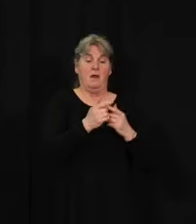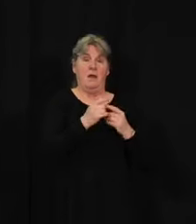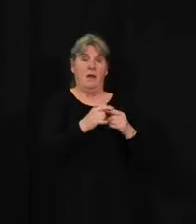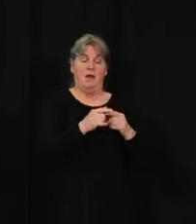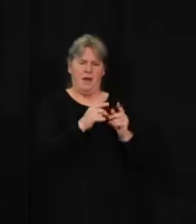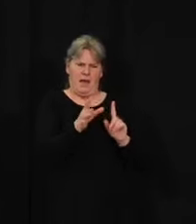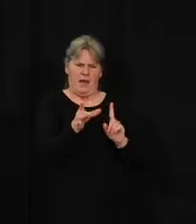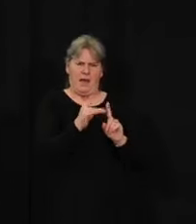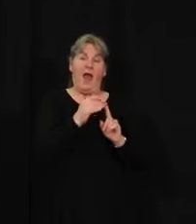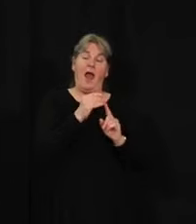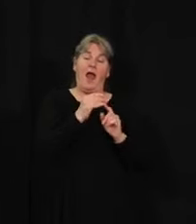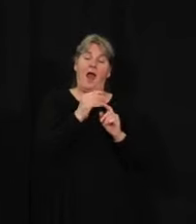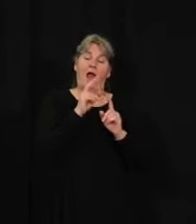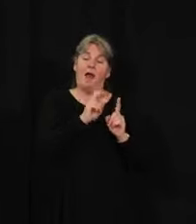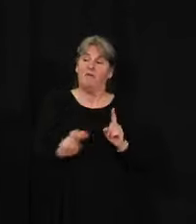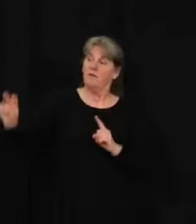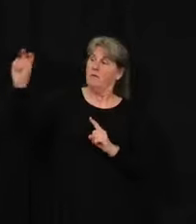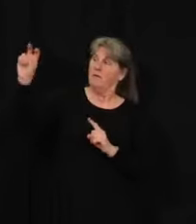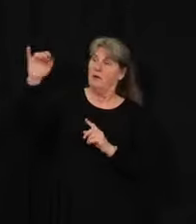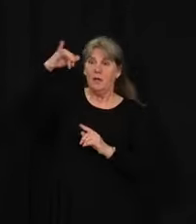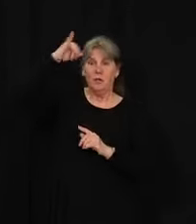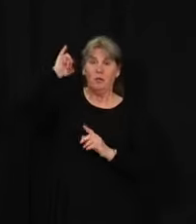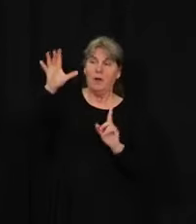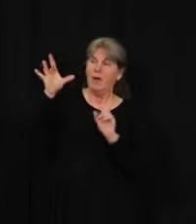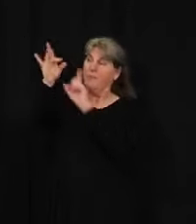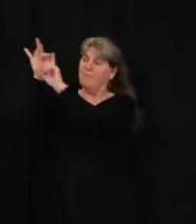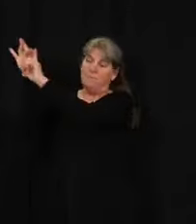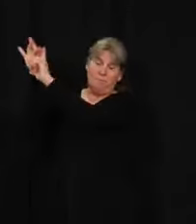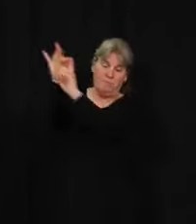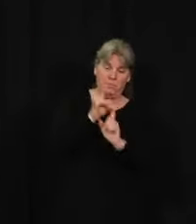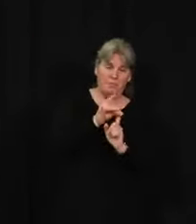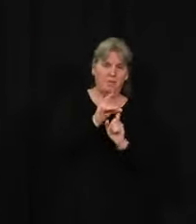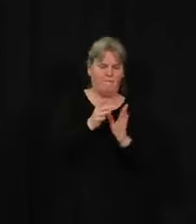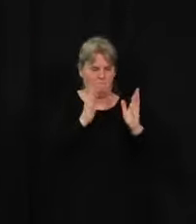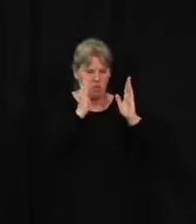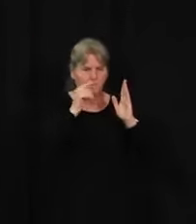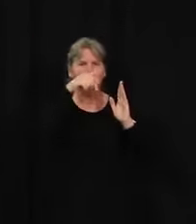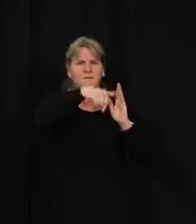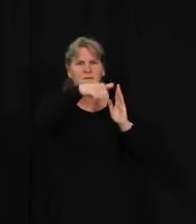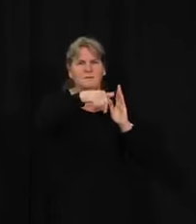cases, or importation risk, is one area that is really important to us.